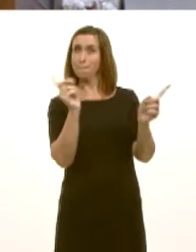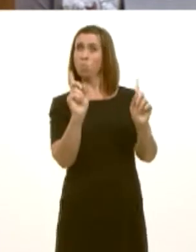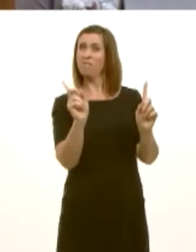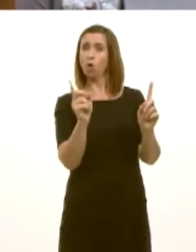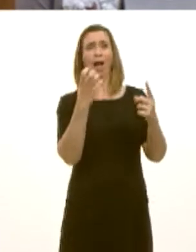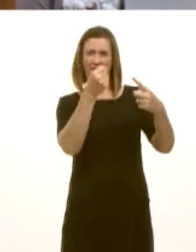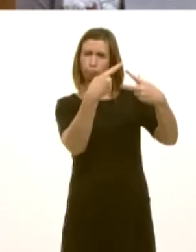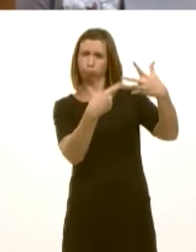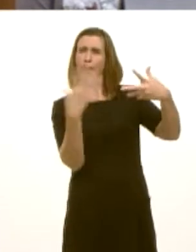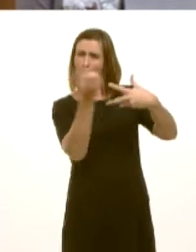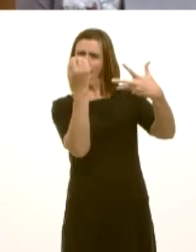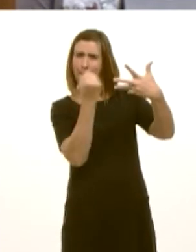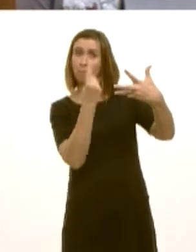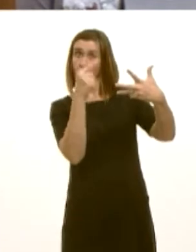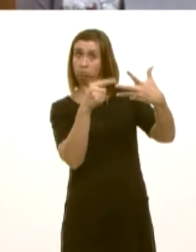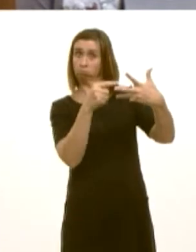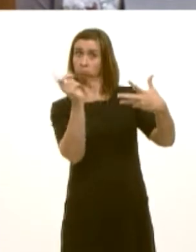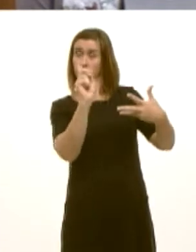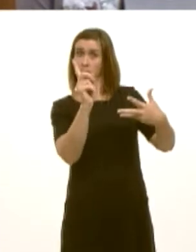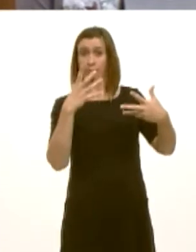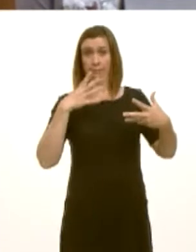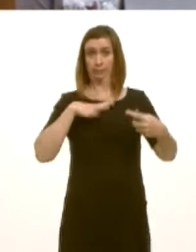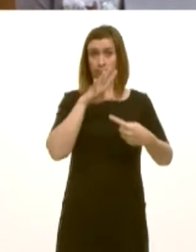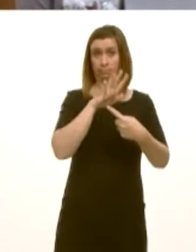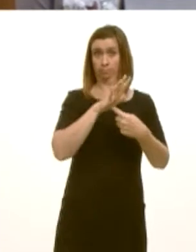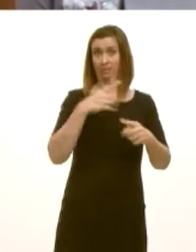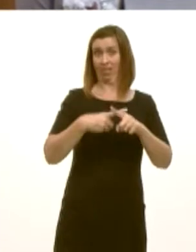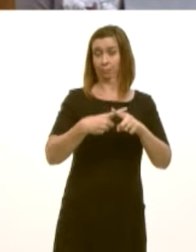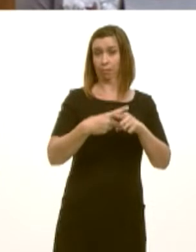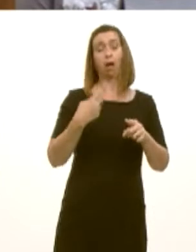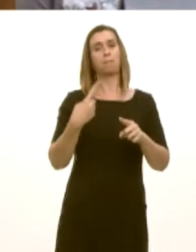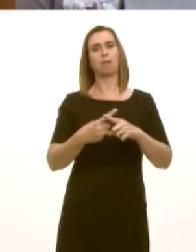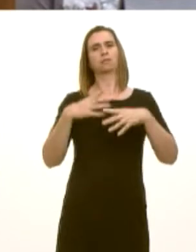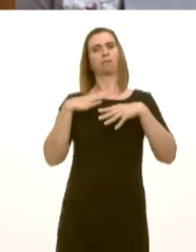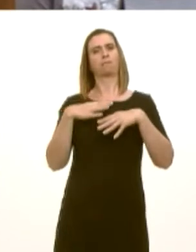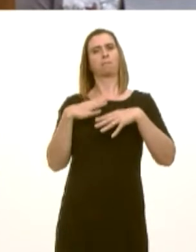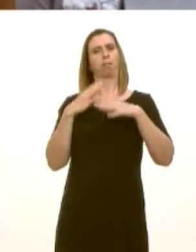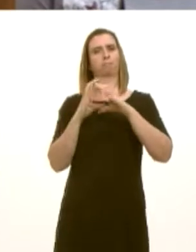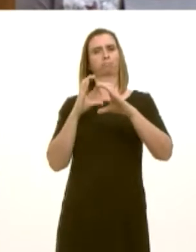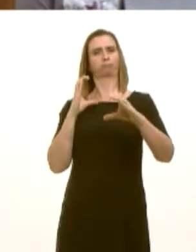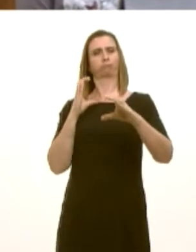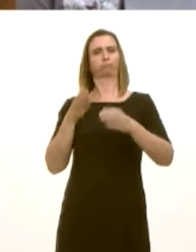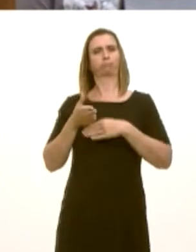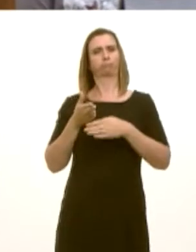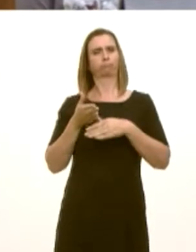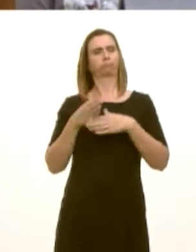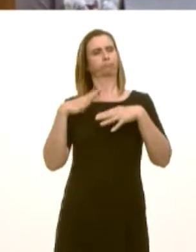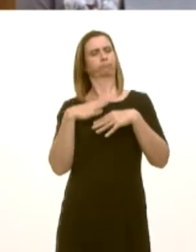Greater comfort, in terms of rolling stock, for passengers is another, and, of course, in time, the extension of the existing network.